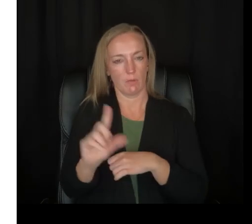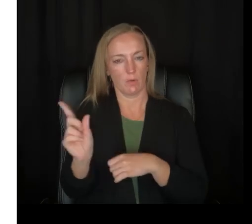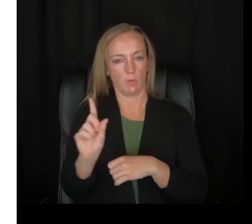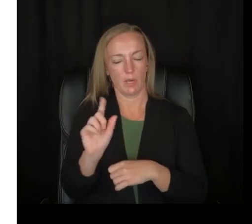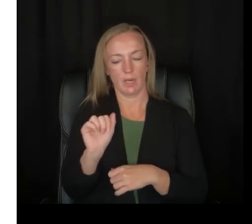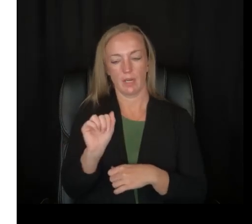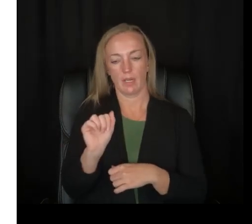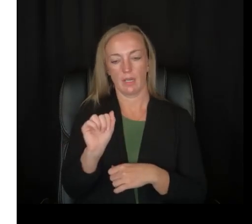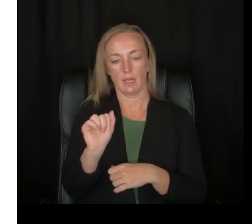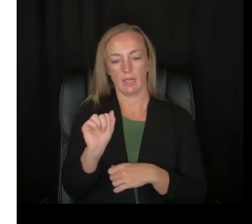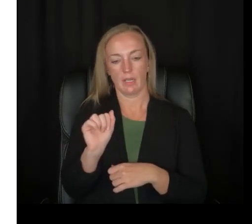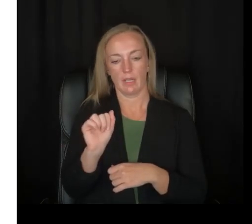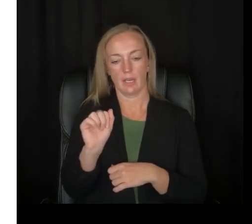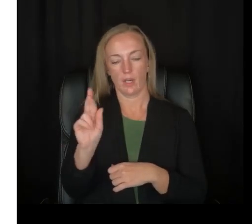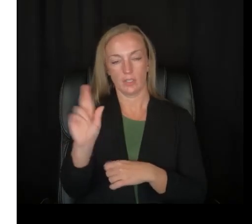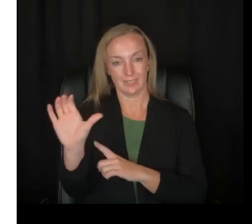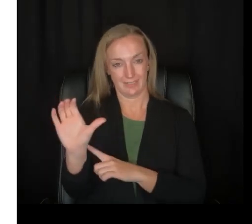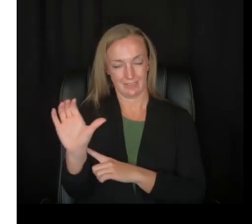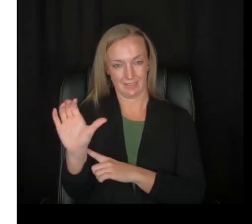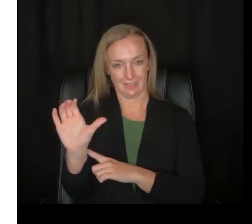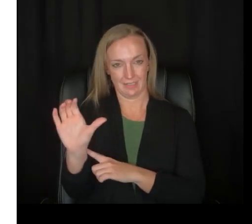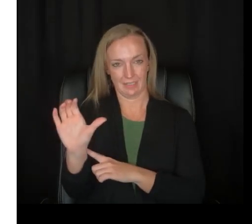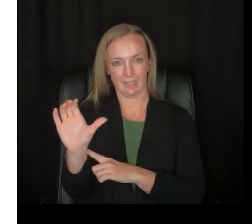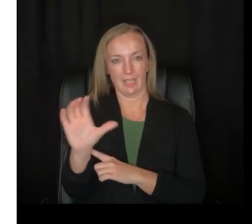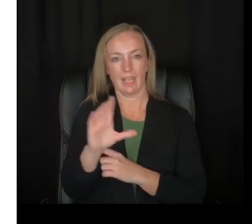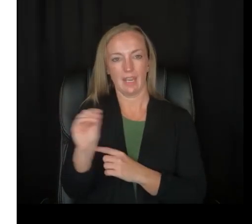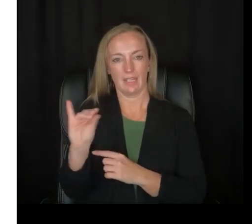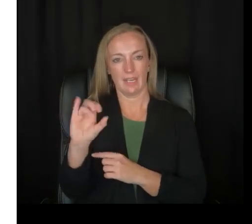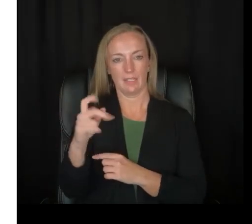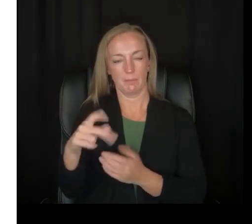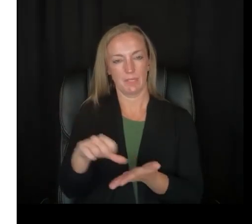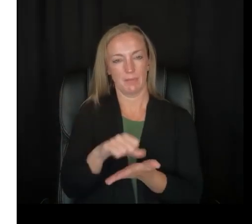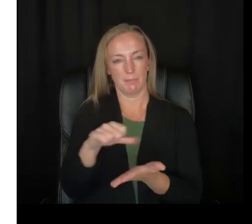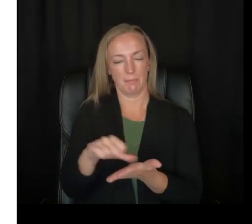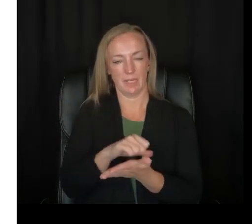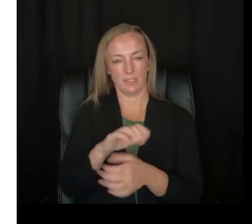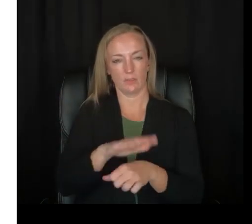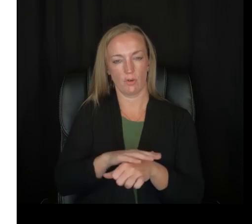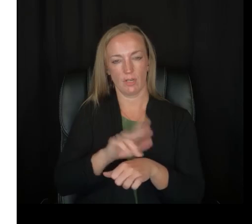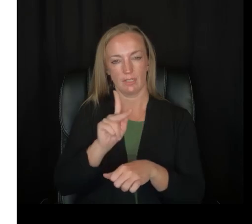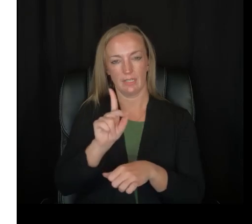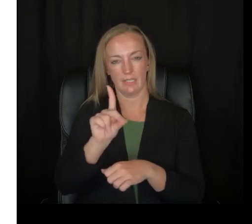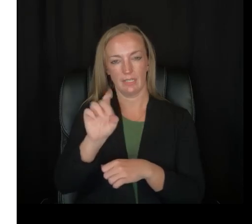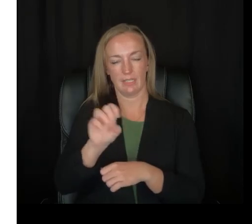the Admissions and Release Committee or ARC and IEP page of the KDE website.